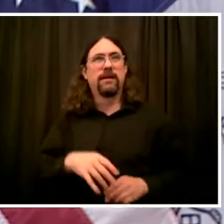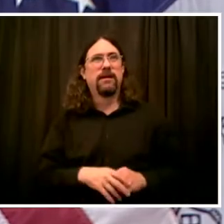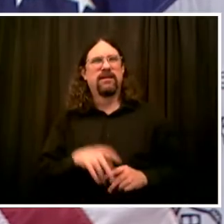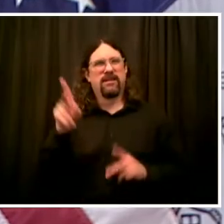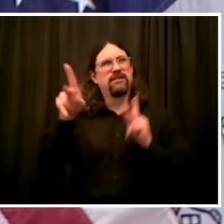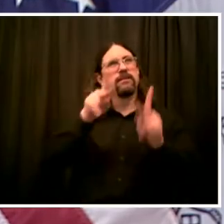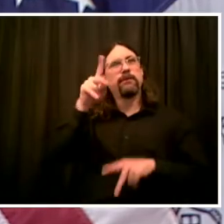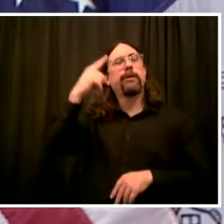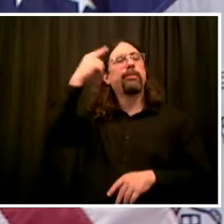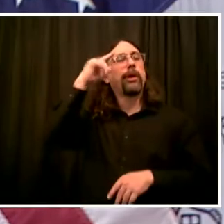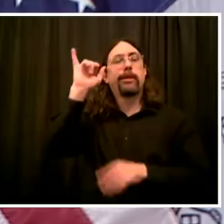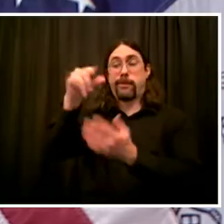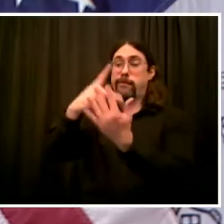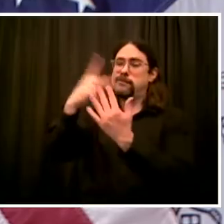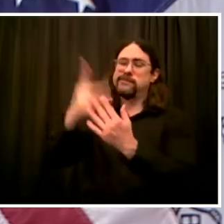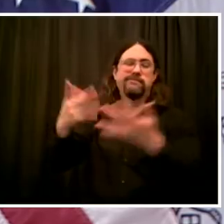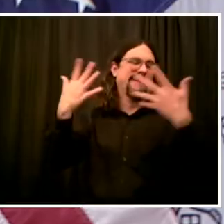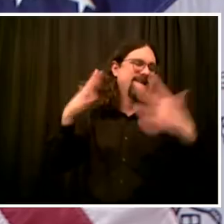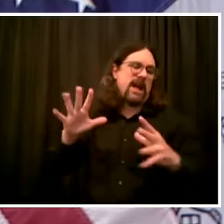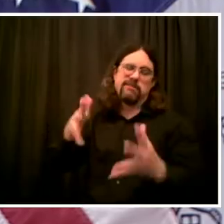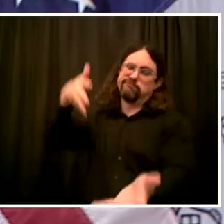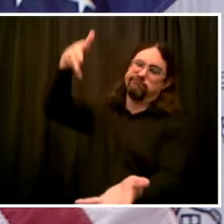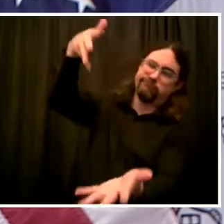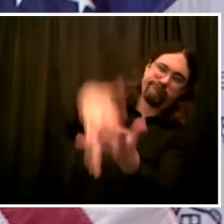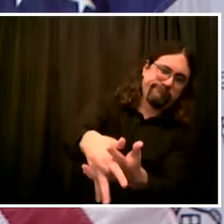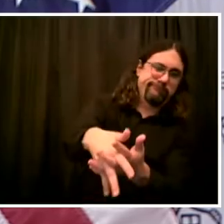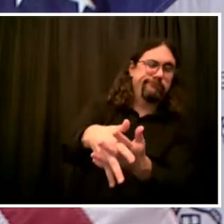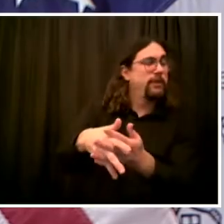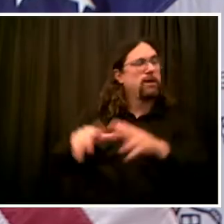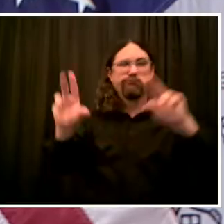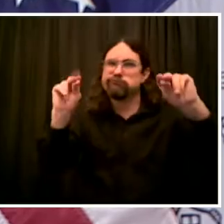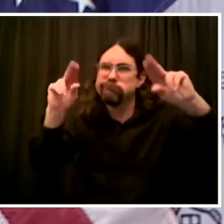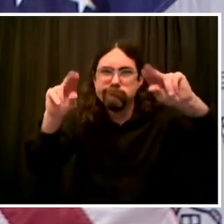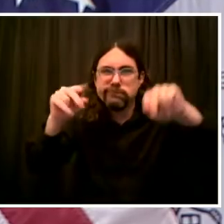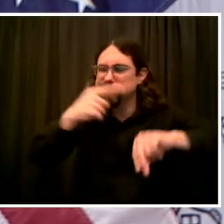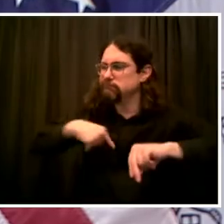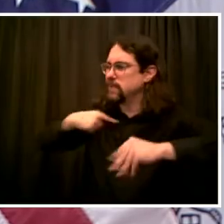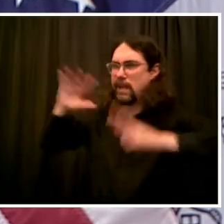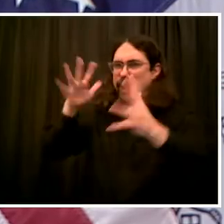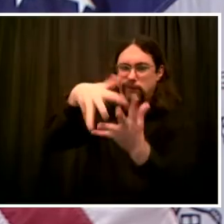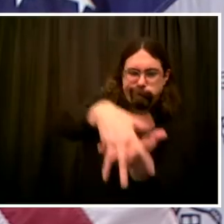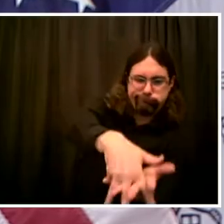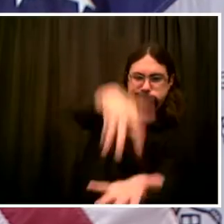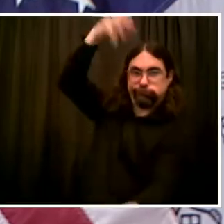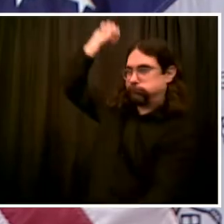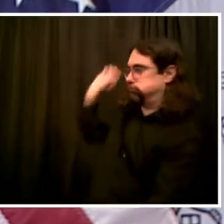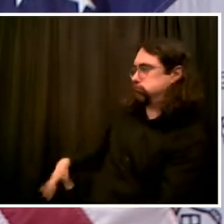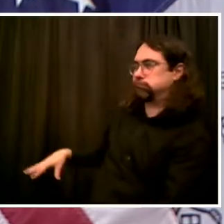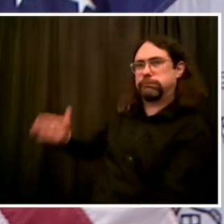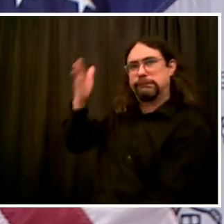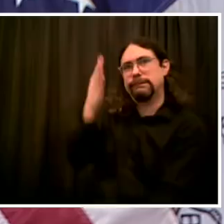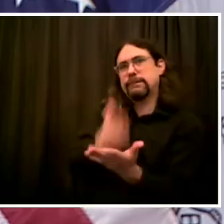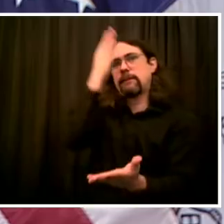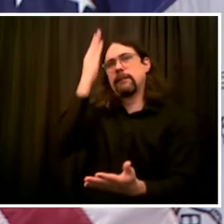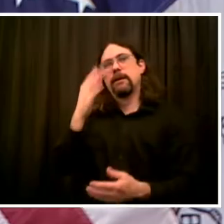WILL BE ALL SORTS OF PROBLEMS IF WE IMPLEMENTED BODY CAMERAS, REDUCED MARIJUANA ARRESTS, REDUCED ARRESTS OVERALL.